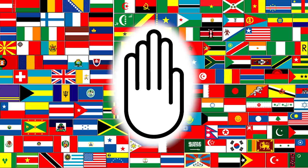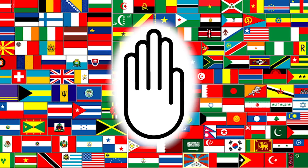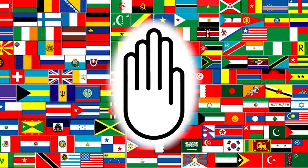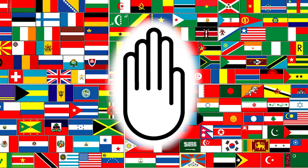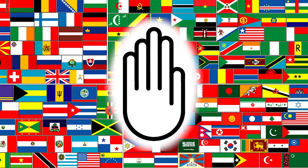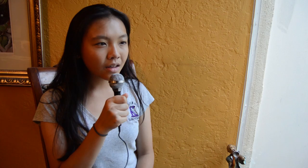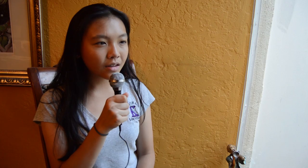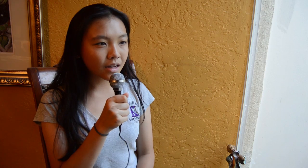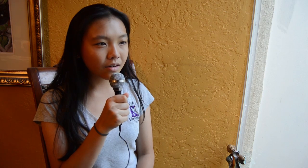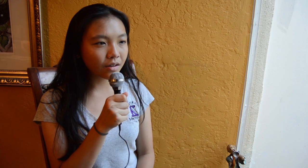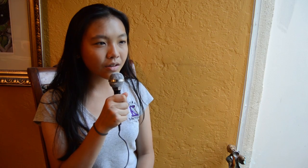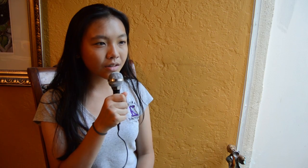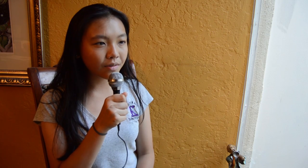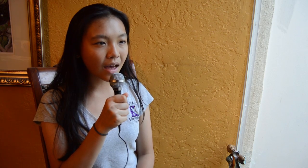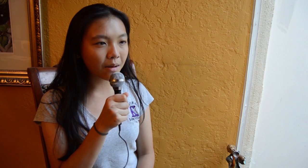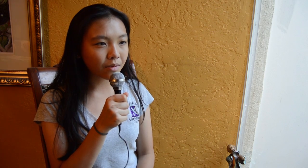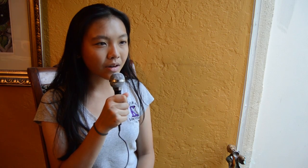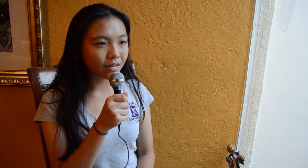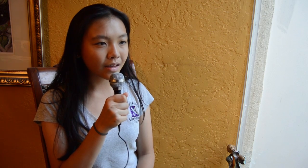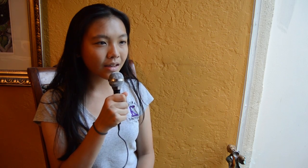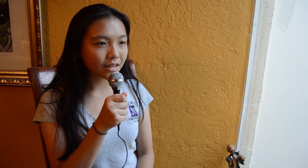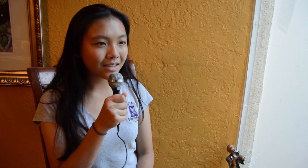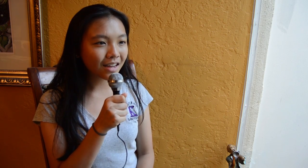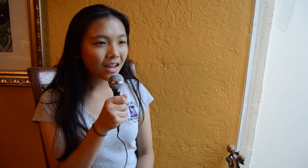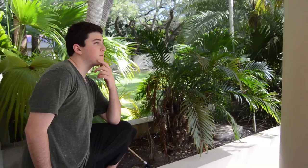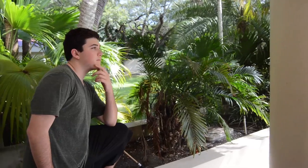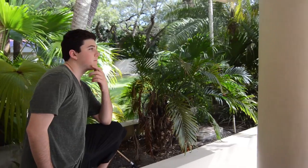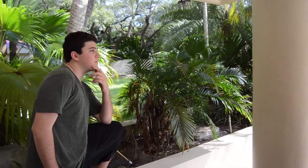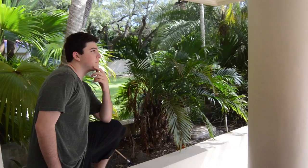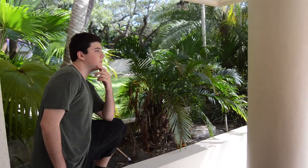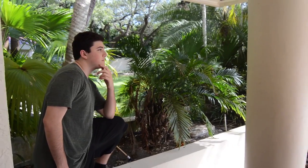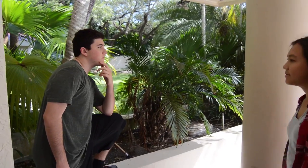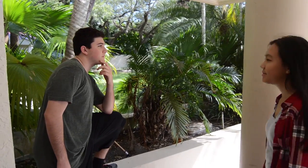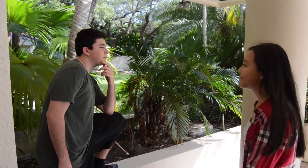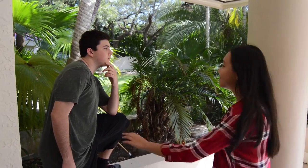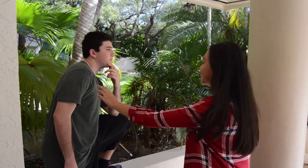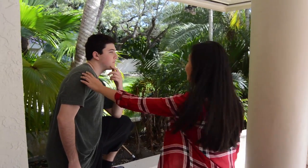the world. The general use of the app would go like this: a deaf user needs to communicate